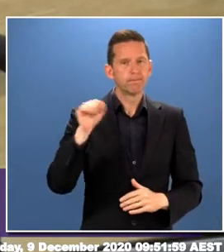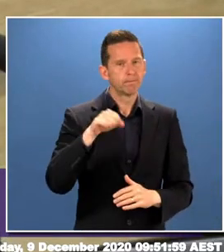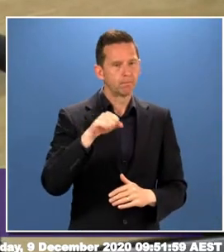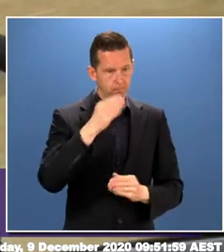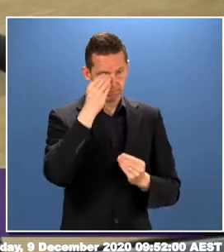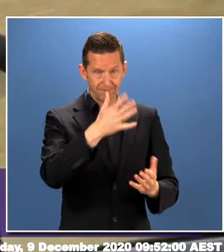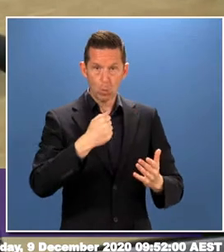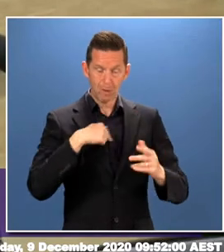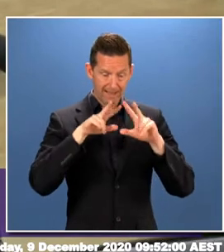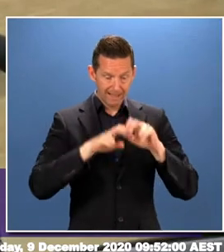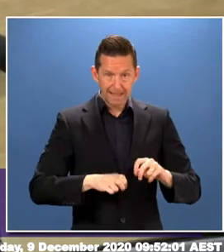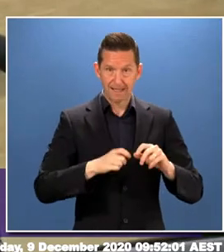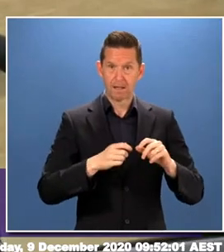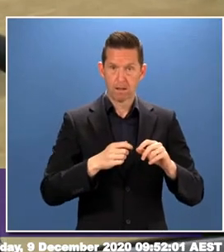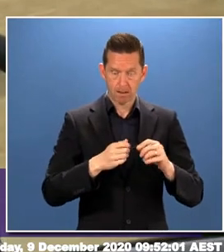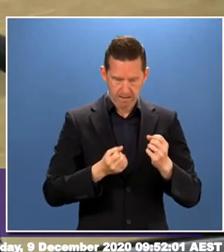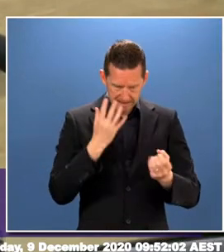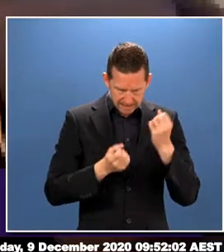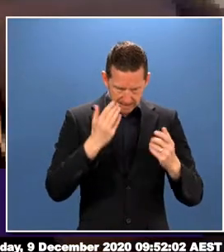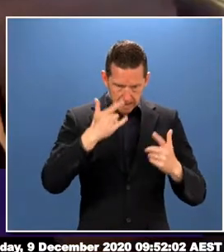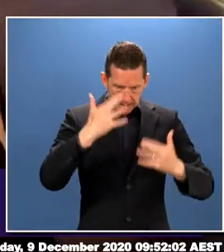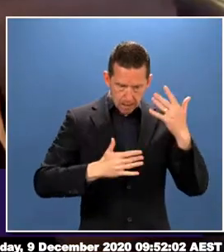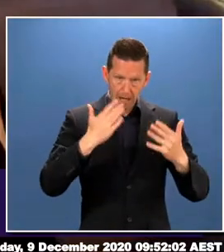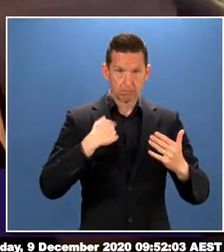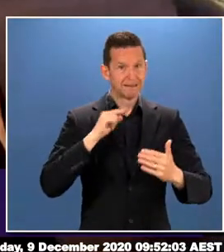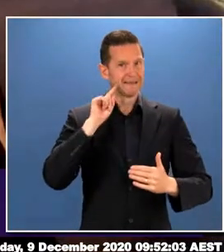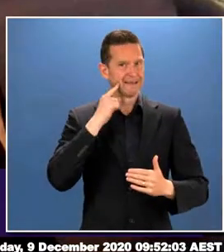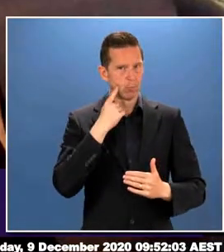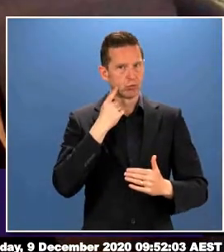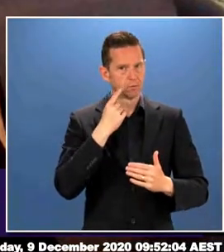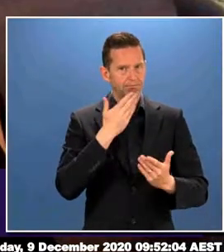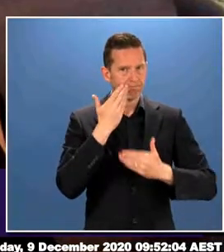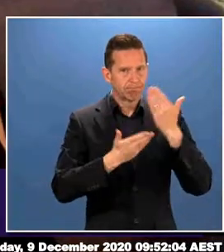the data was to show that how something can be --- almost you flick the